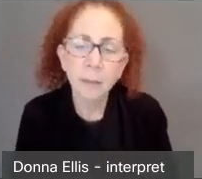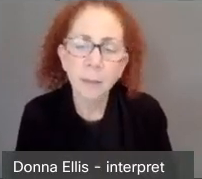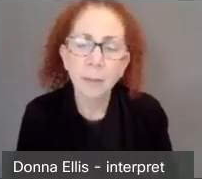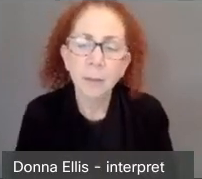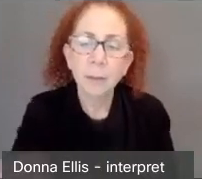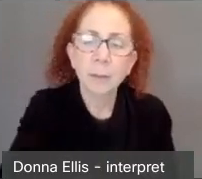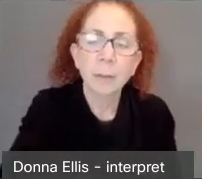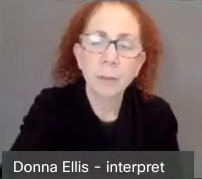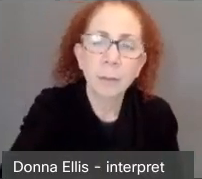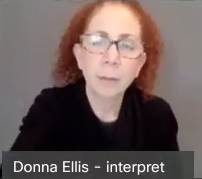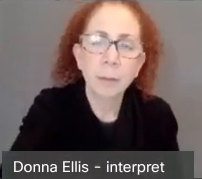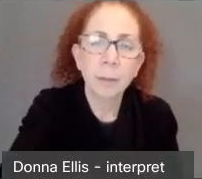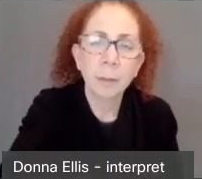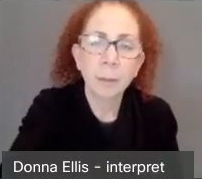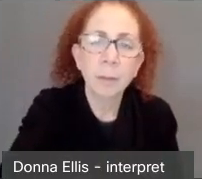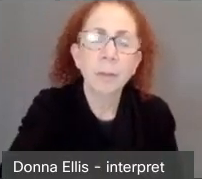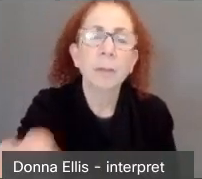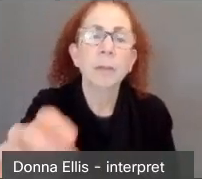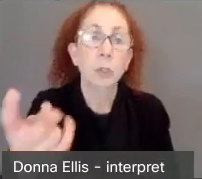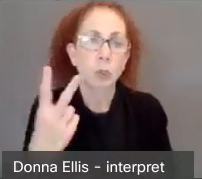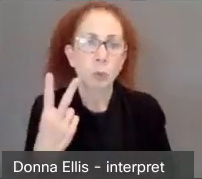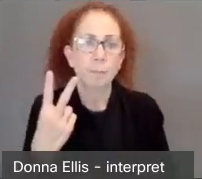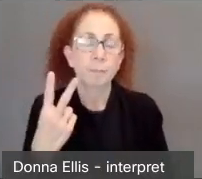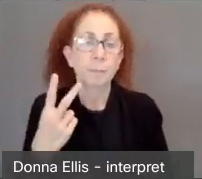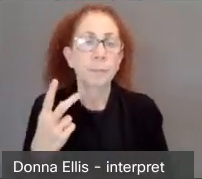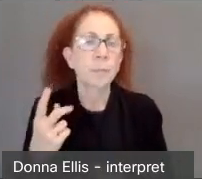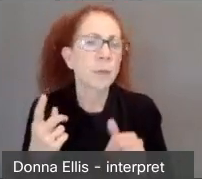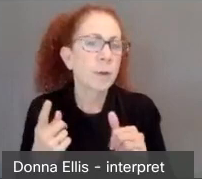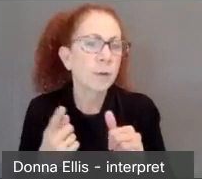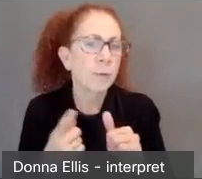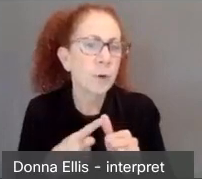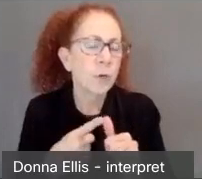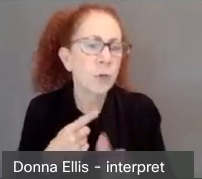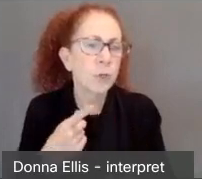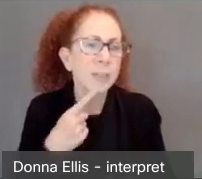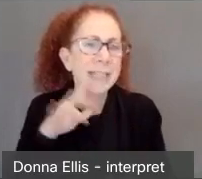First, when do you project reaching the 70% threshold in the County?